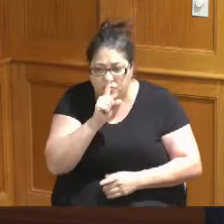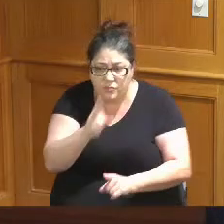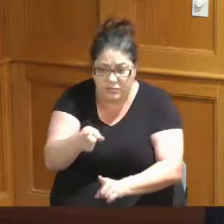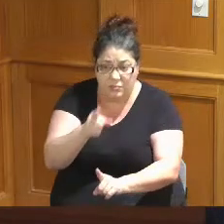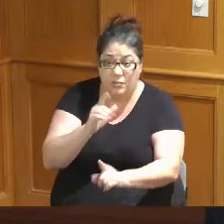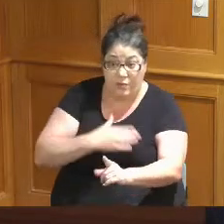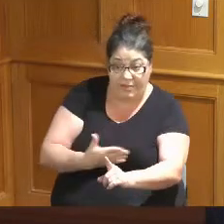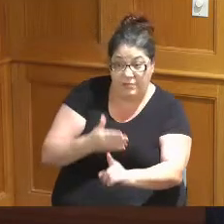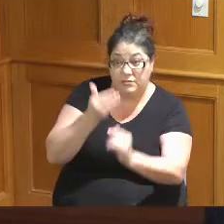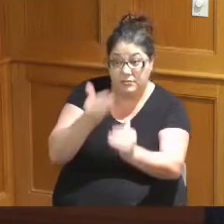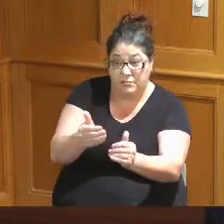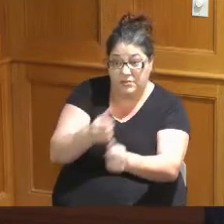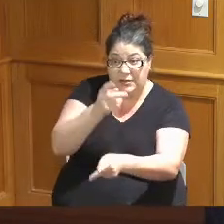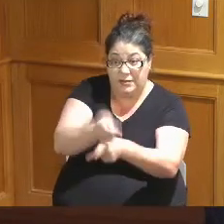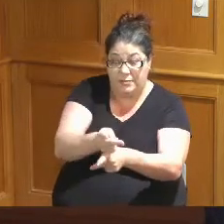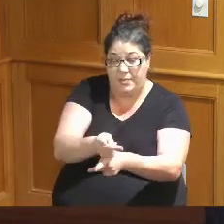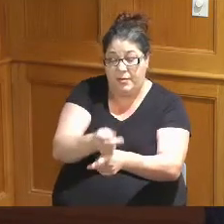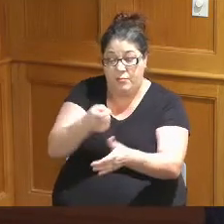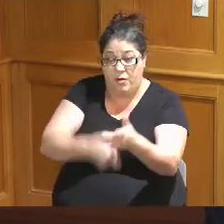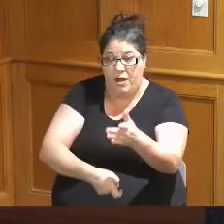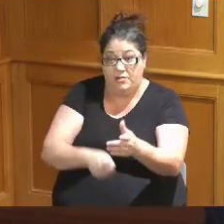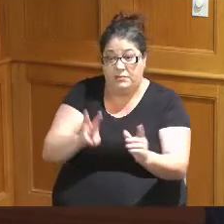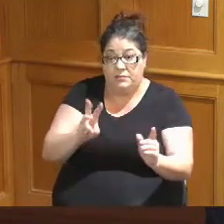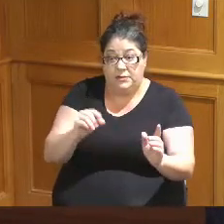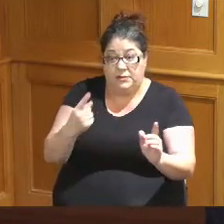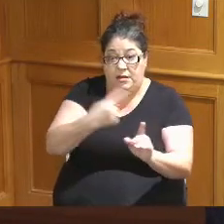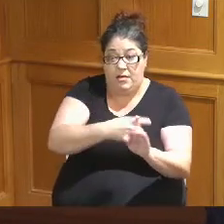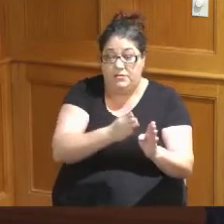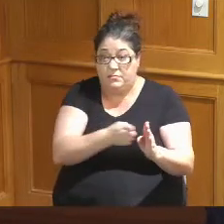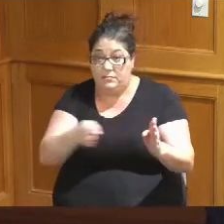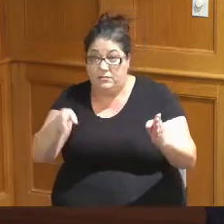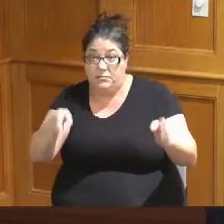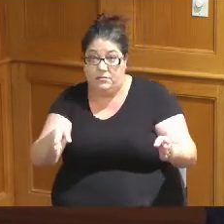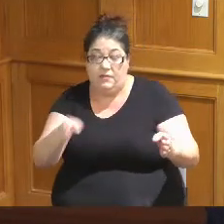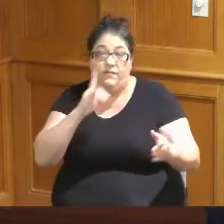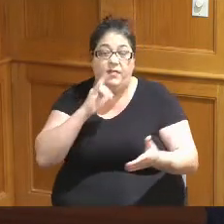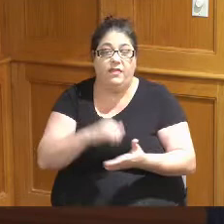is willing to hold the pricing and assuming that there is the willingness to hold that pricing that